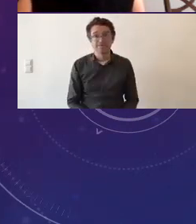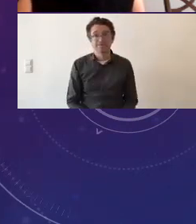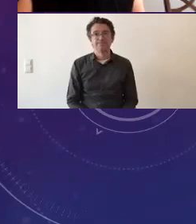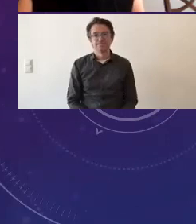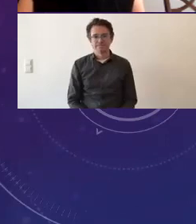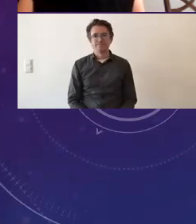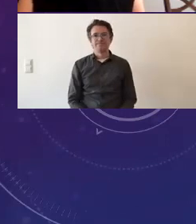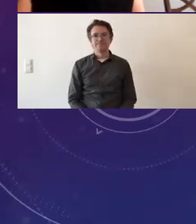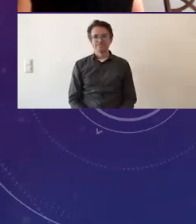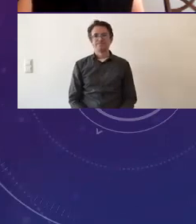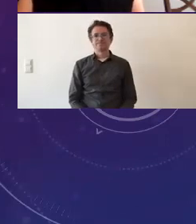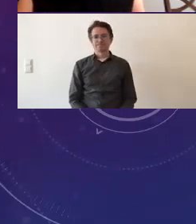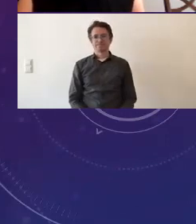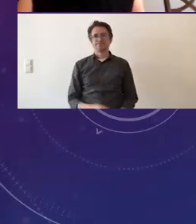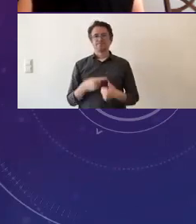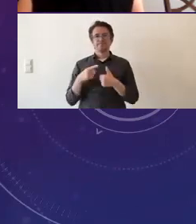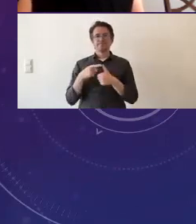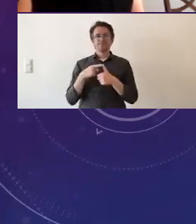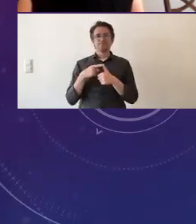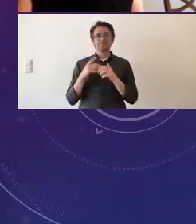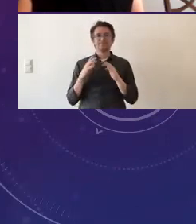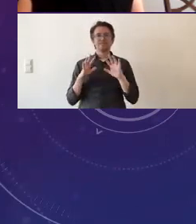are deafblind so last week that webinar was more